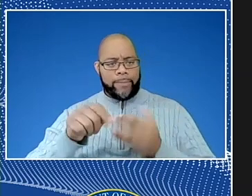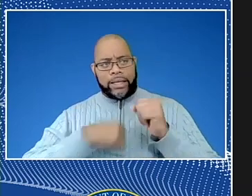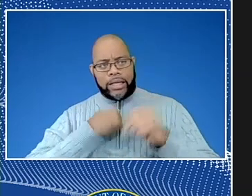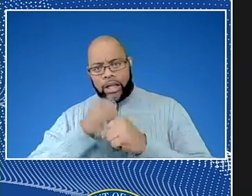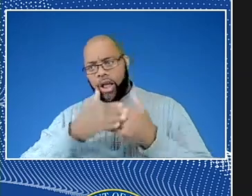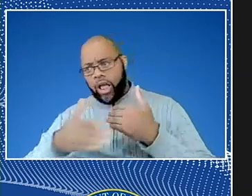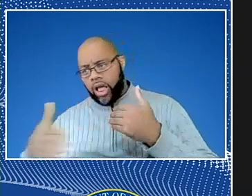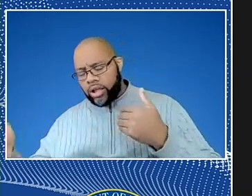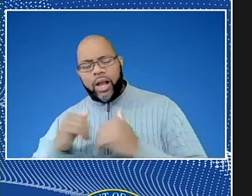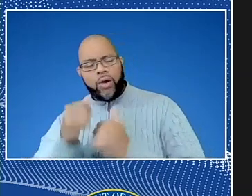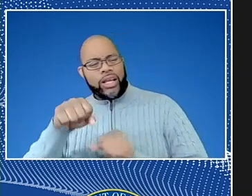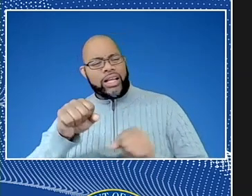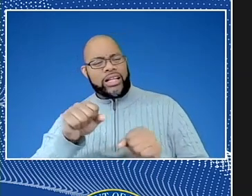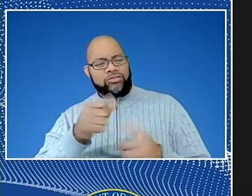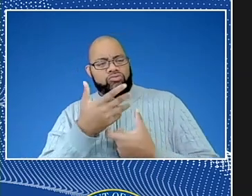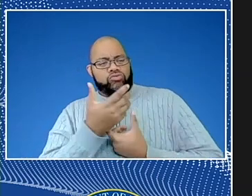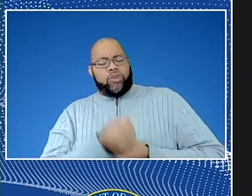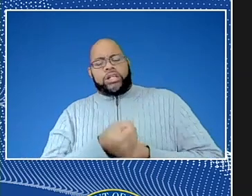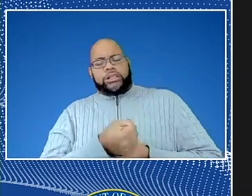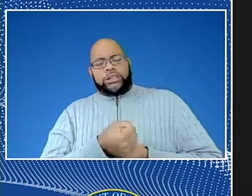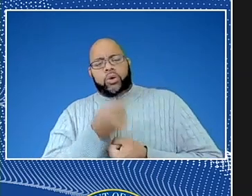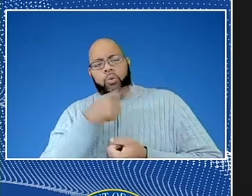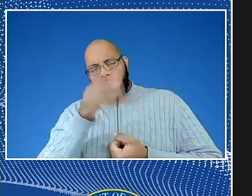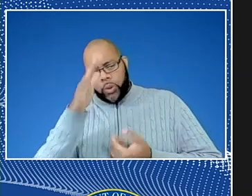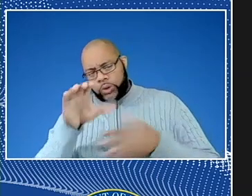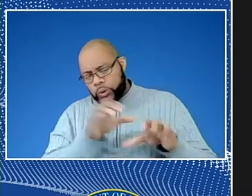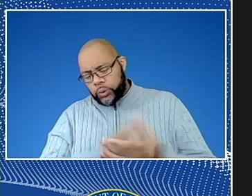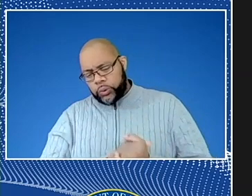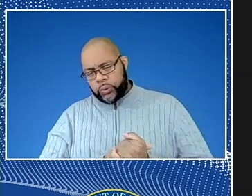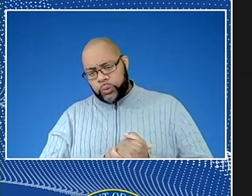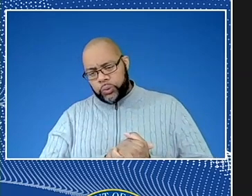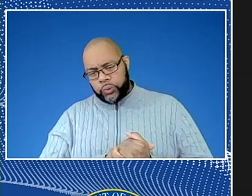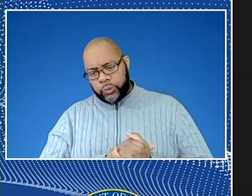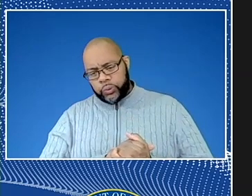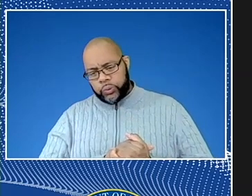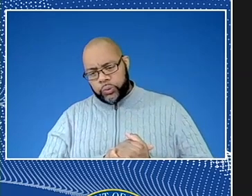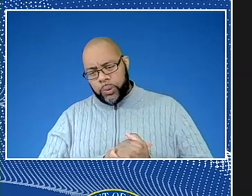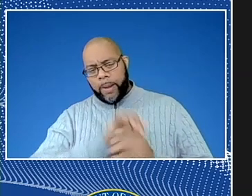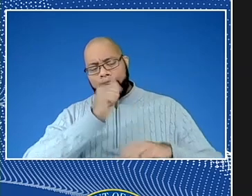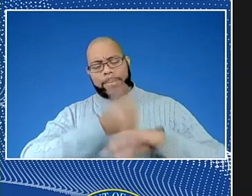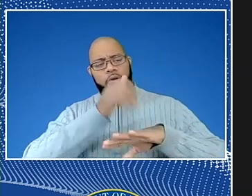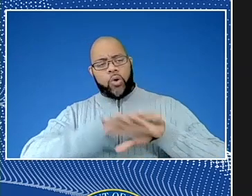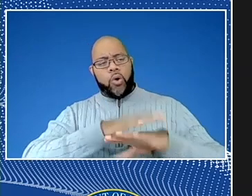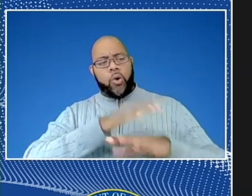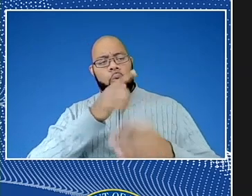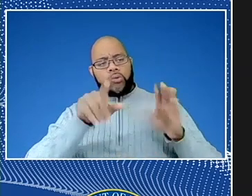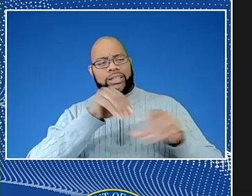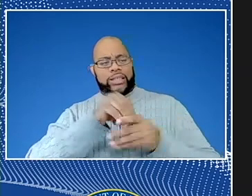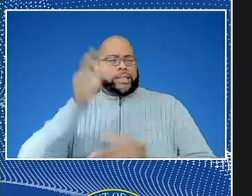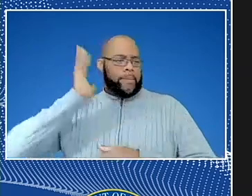How can they trust what you're going to do based on kind of what you have done in the past? So when I think about Parent PLUS